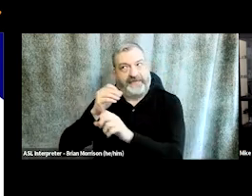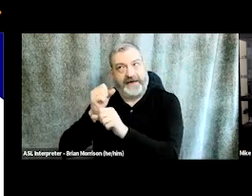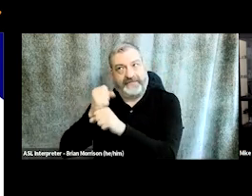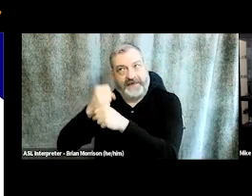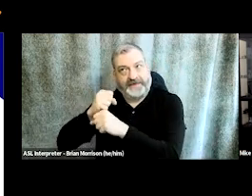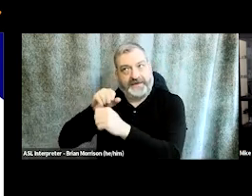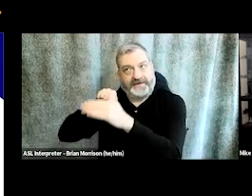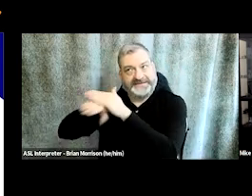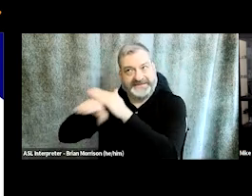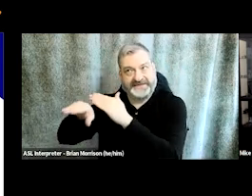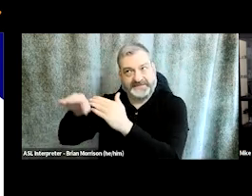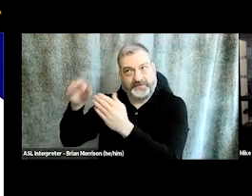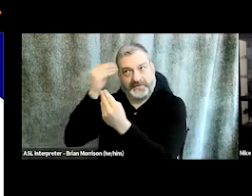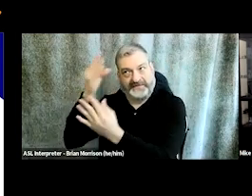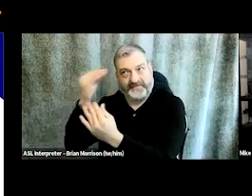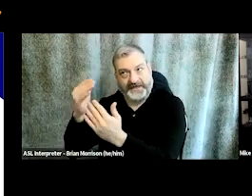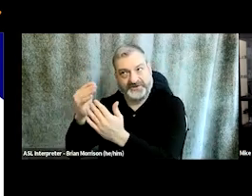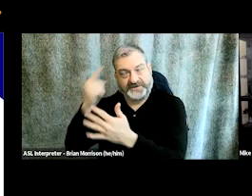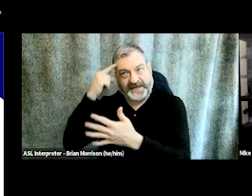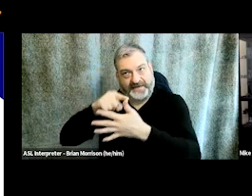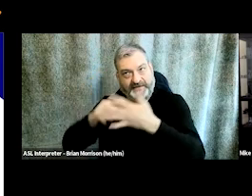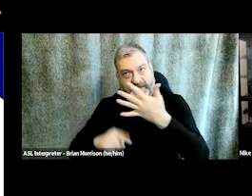So I think about vision,